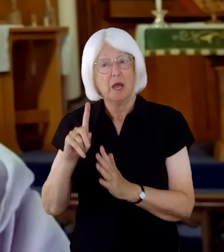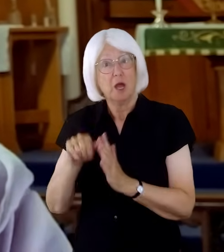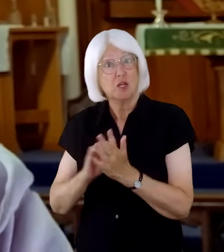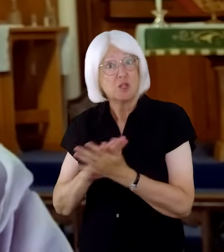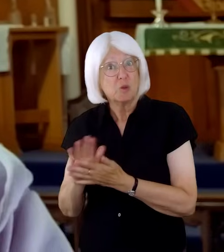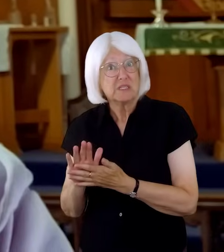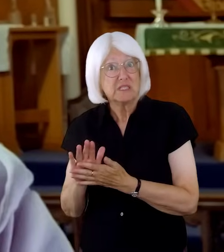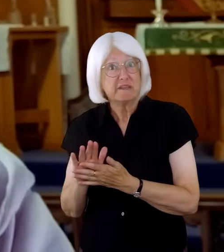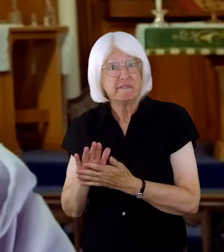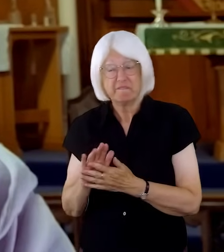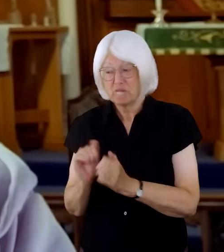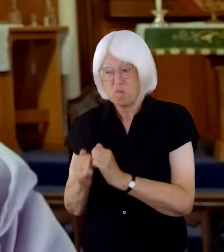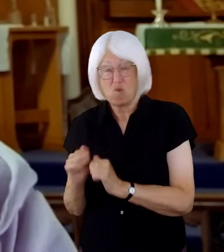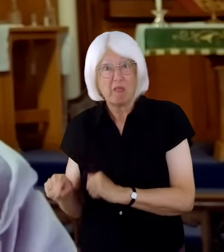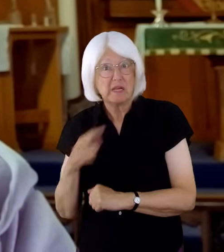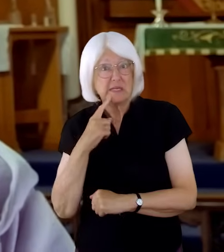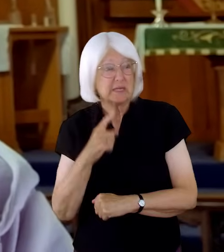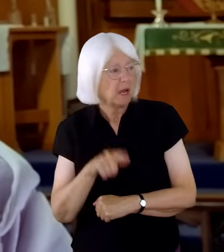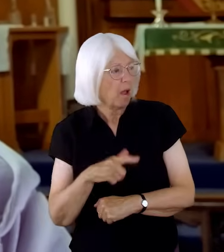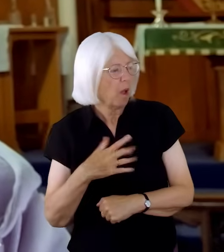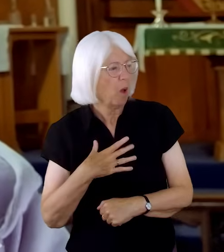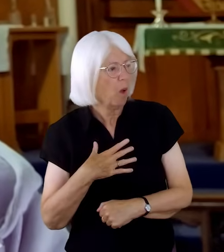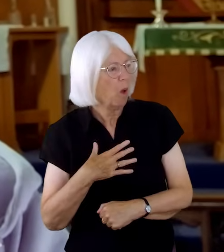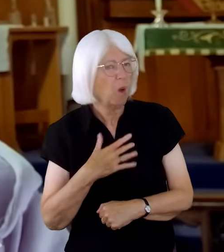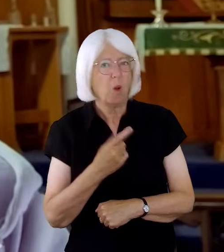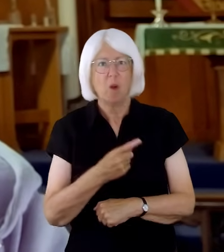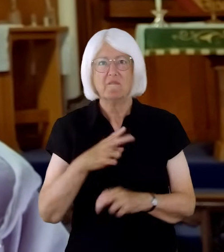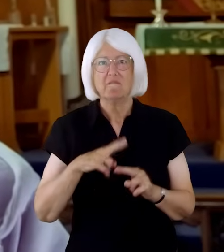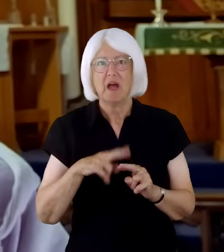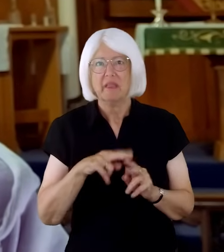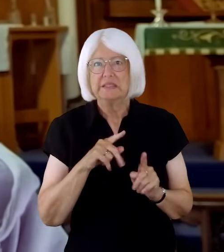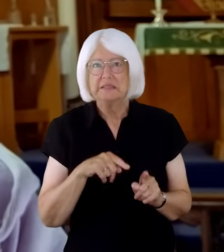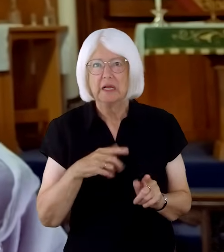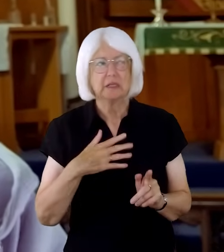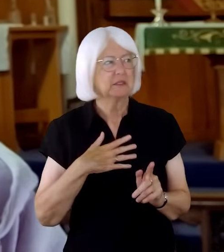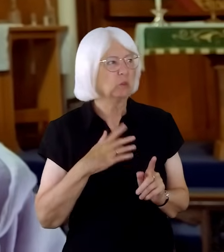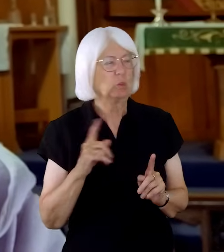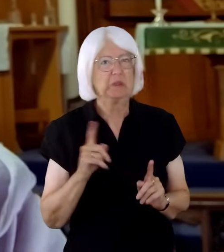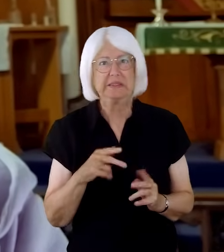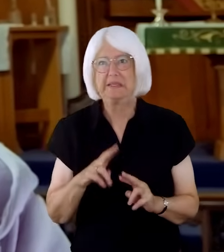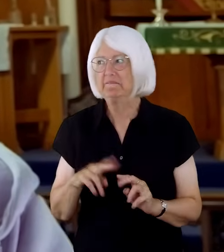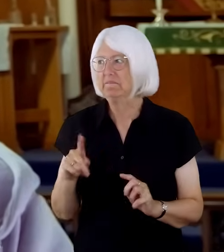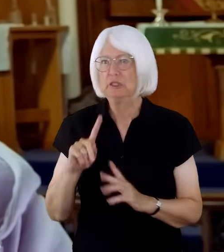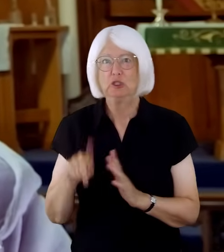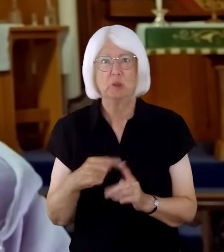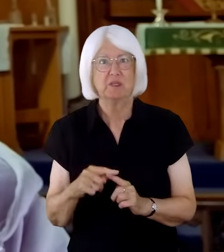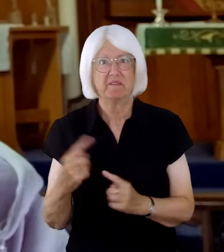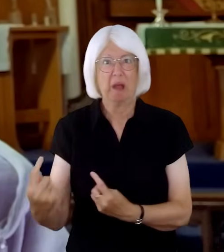Joseph's brother said, what if Joseph still bears a grudge against us and pays us back in full